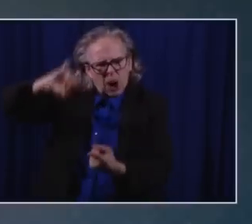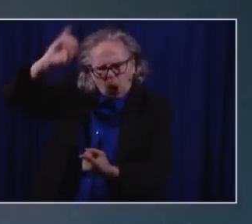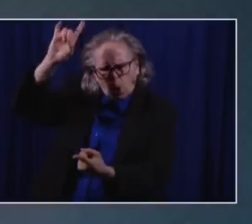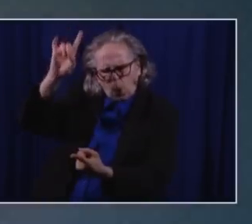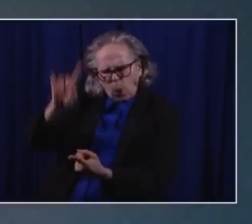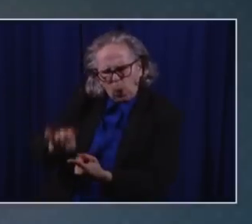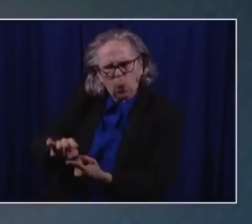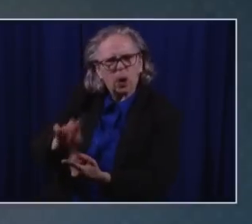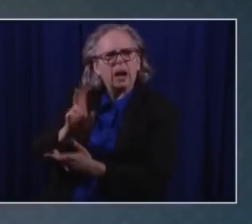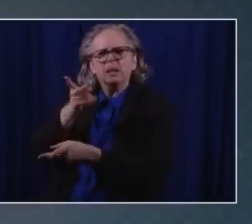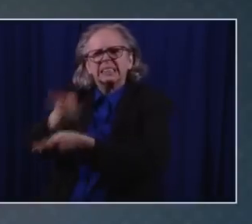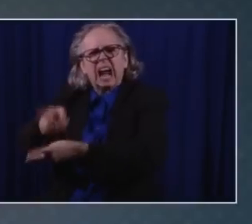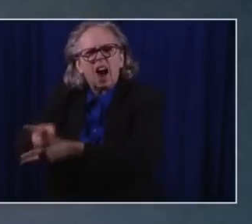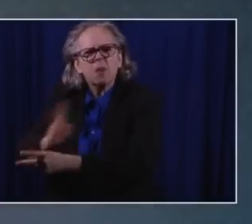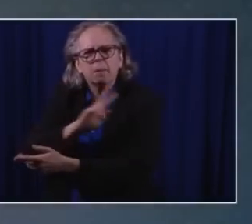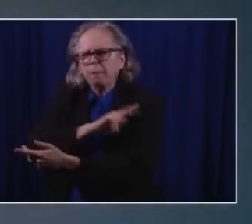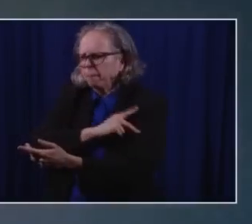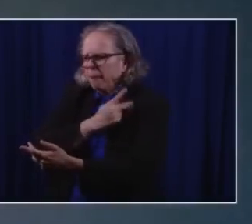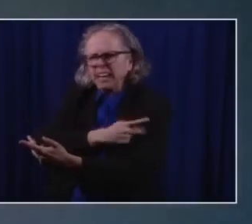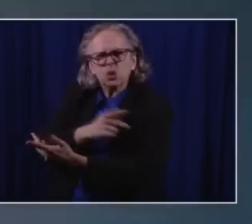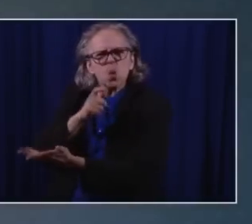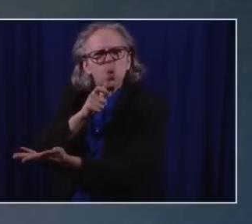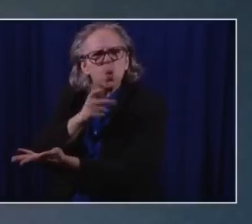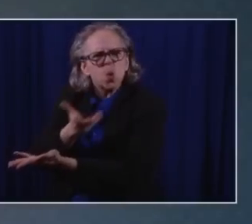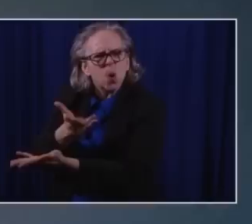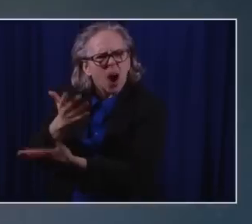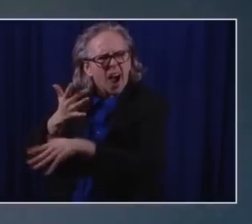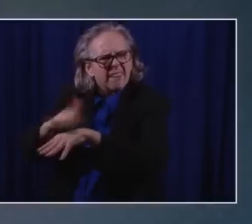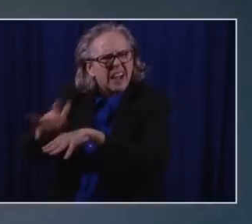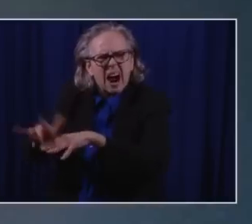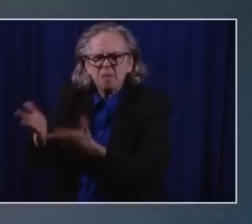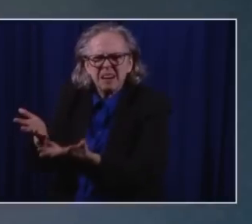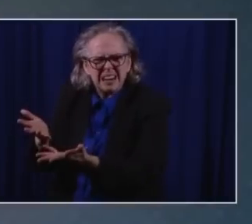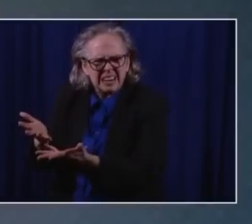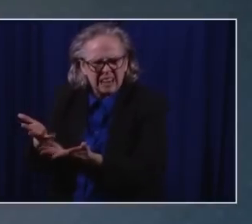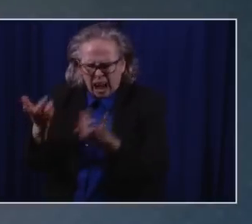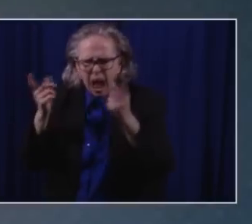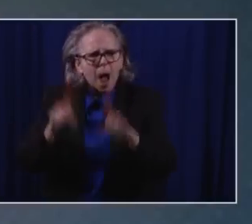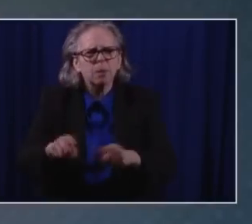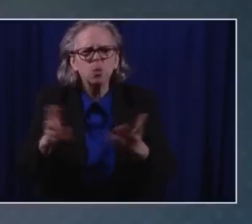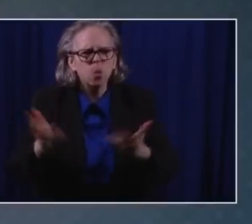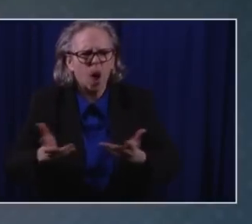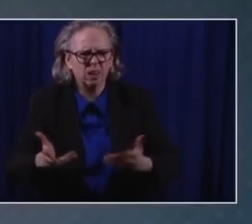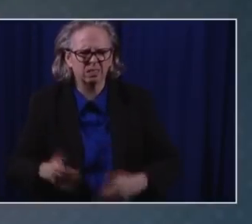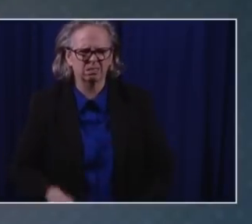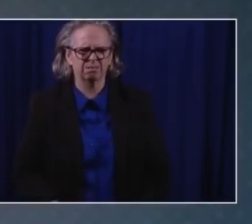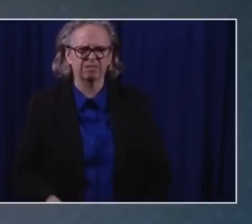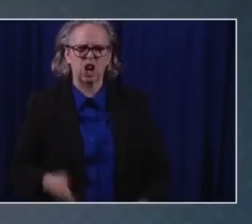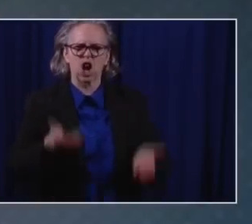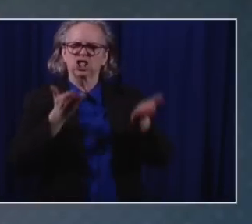caregivers plus who are out that means is starting to affect her ability to care for patients. What we do to